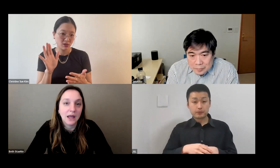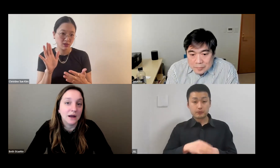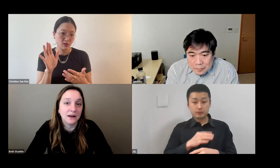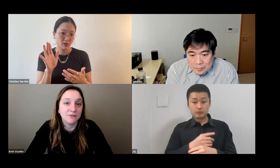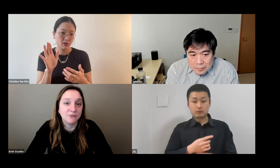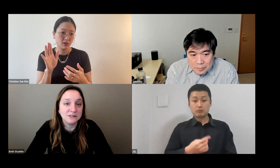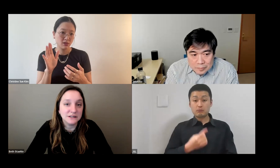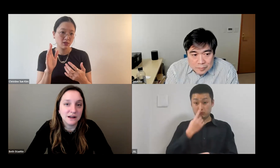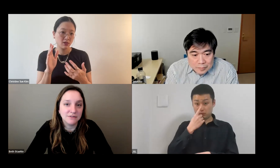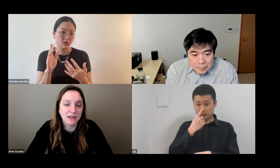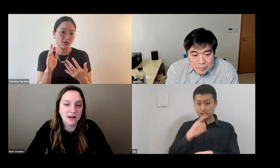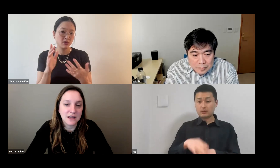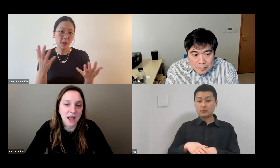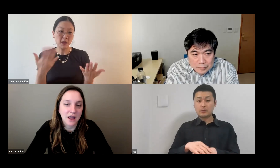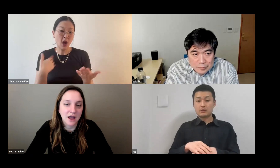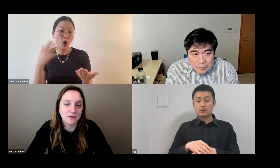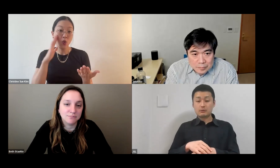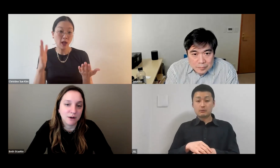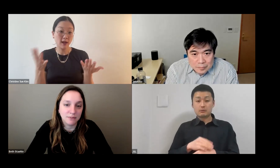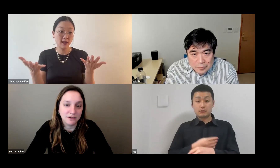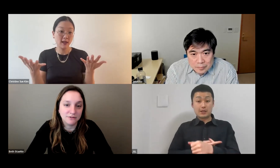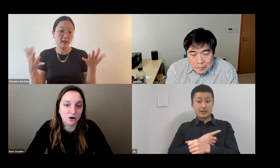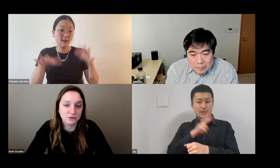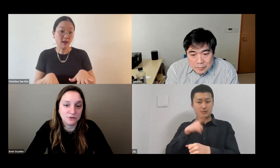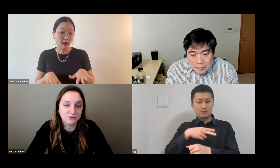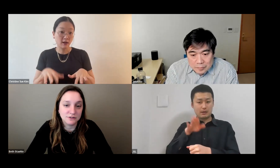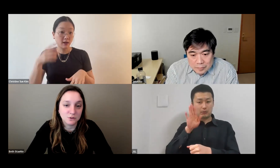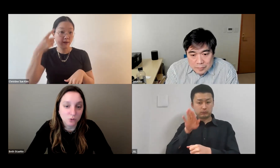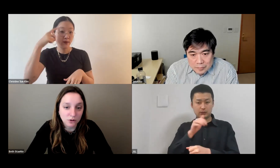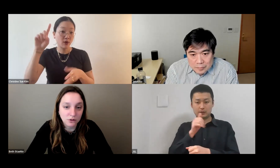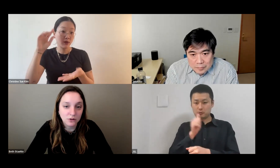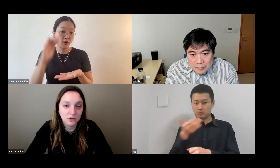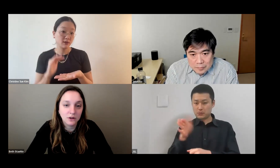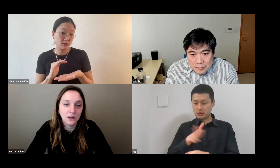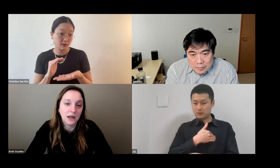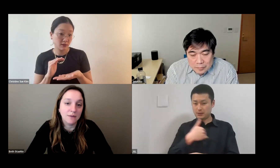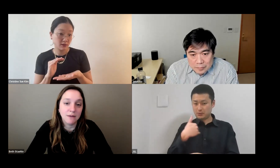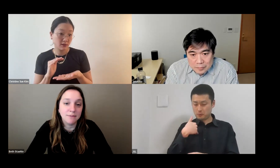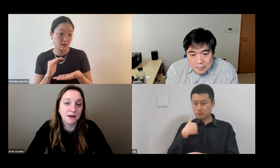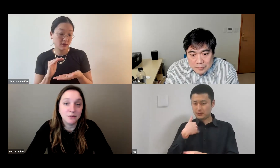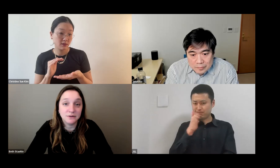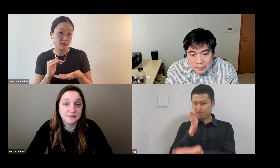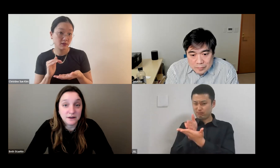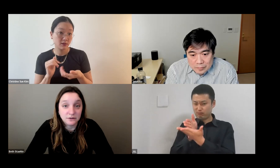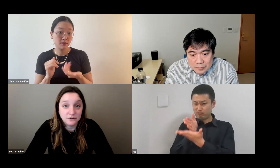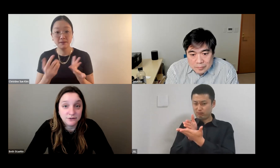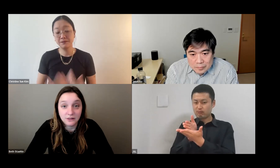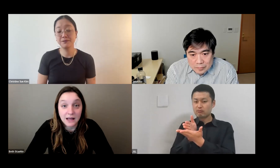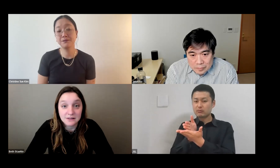And if we didn't have the ADA, I'd probably have gone to a different school and maybe I would have settled for less